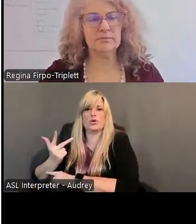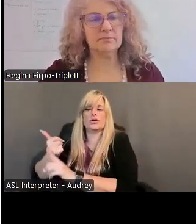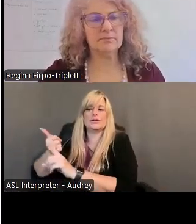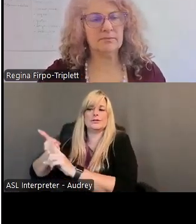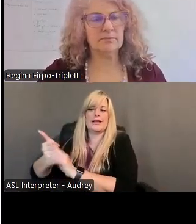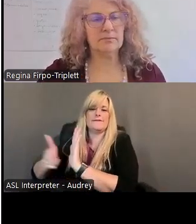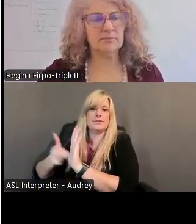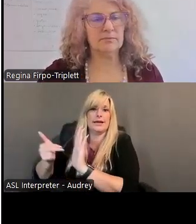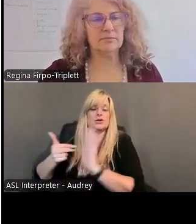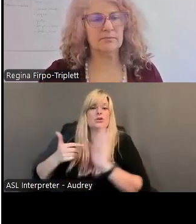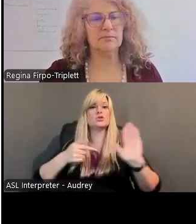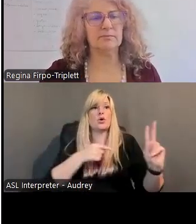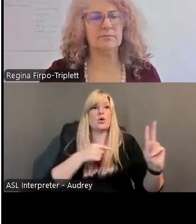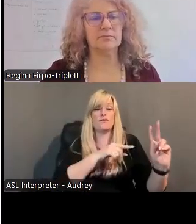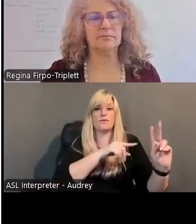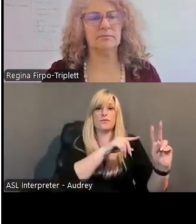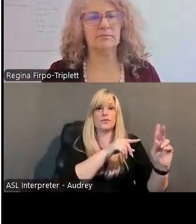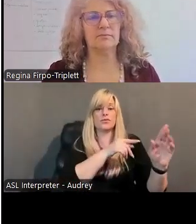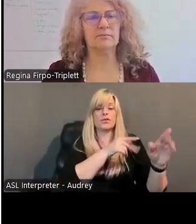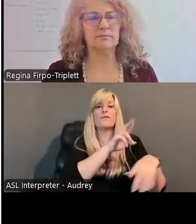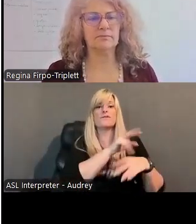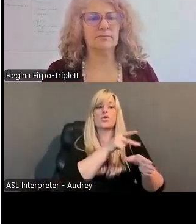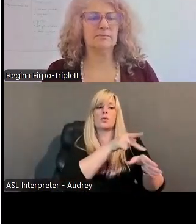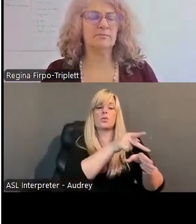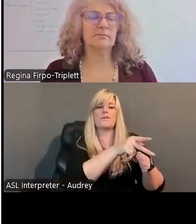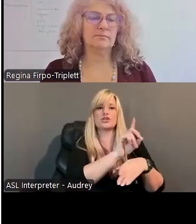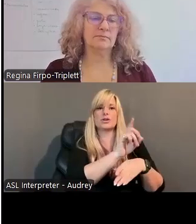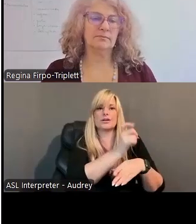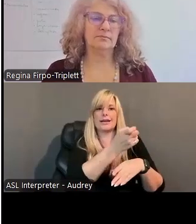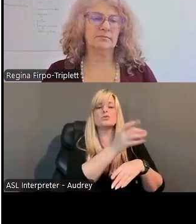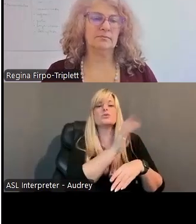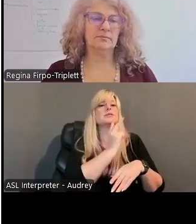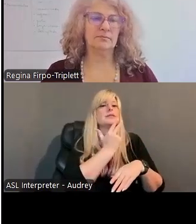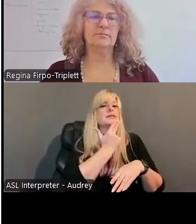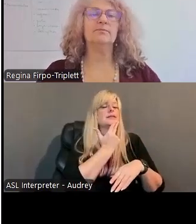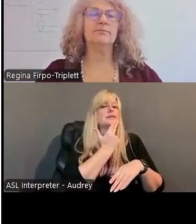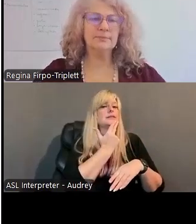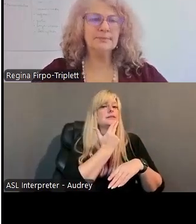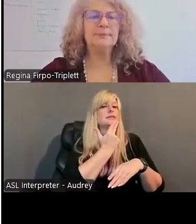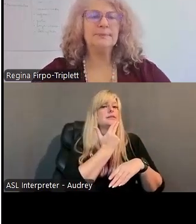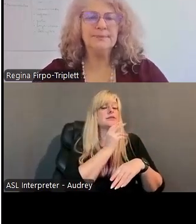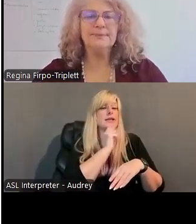median age of diagnosis was 16 and a half, which is a relatively late diagnosis for a lot of folks.